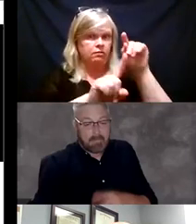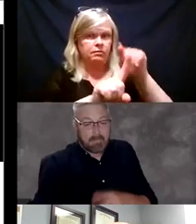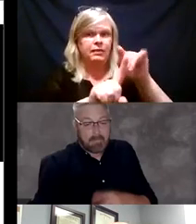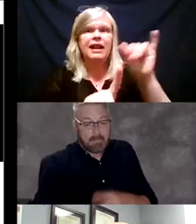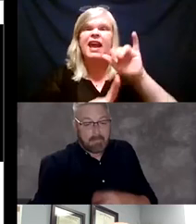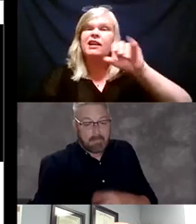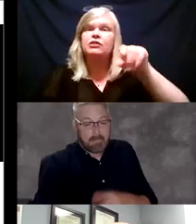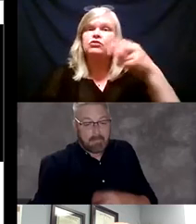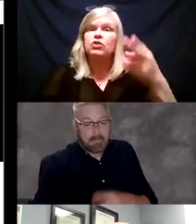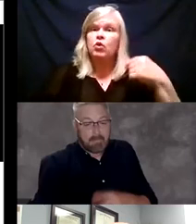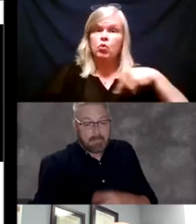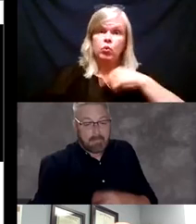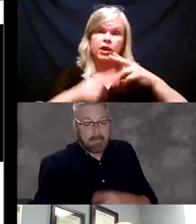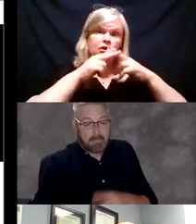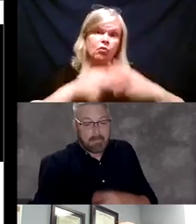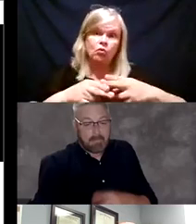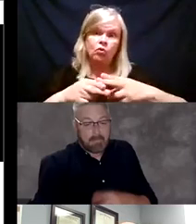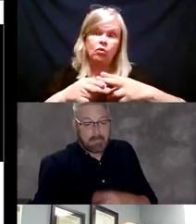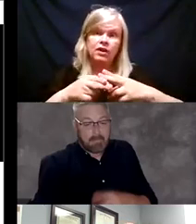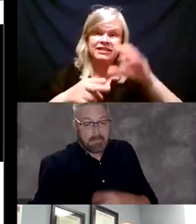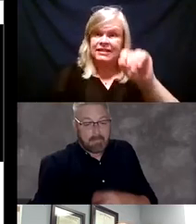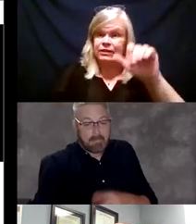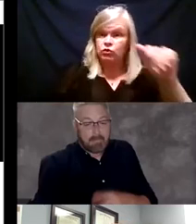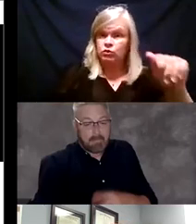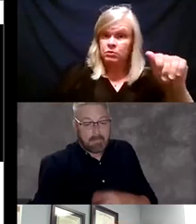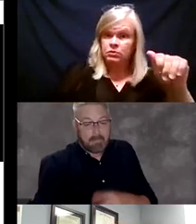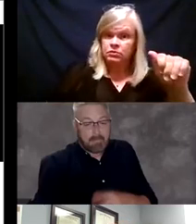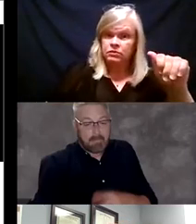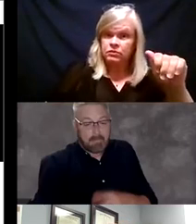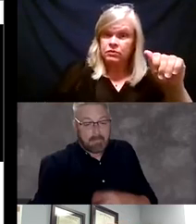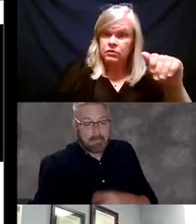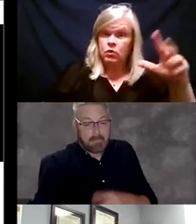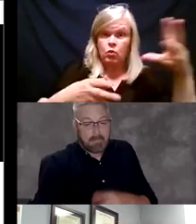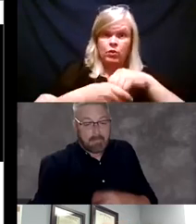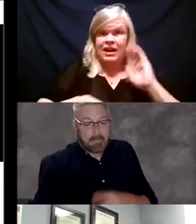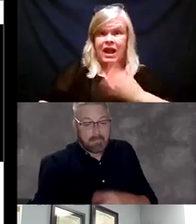WHAT WE CONSIDER TO BE SEXUAL ABUSE WITHIN OUR FIELD IS NOT